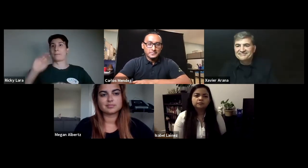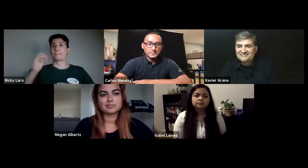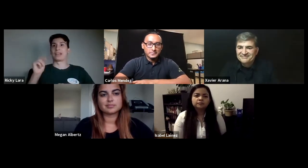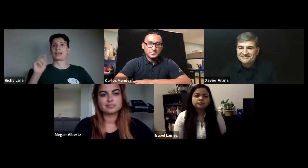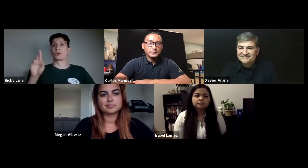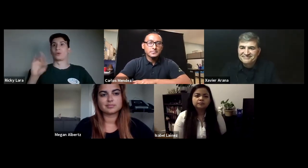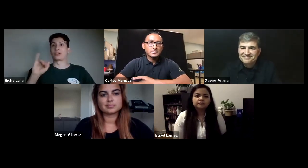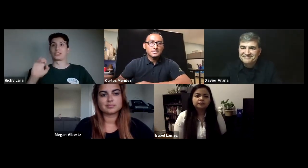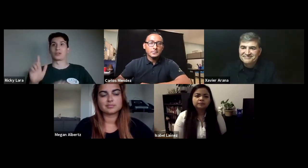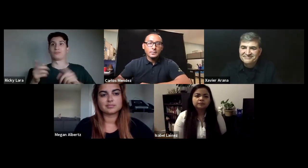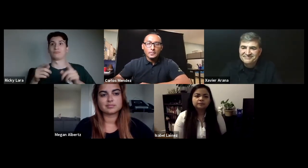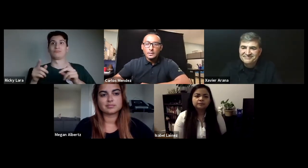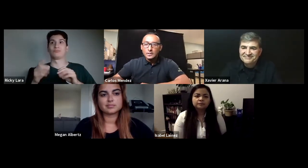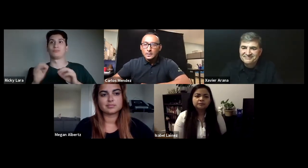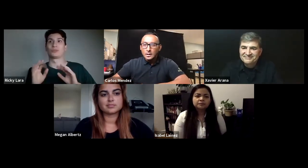Ricky: Great.